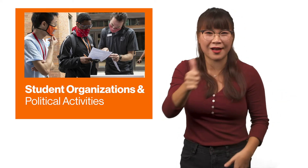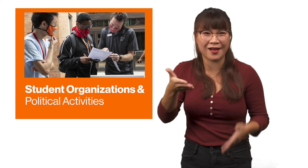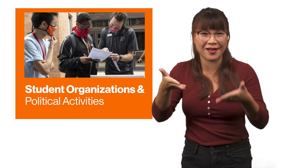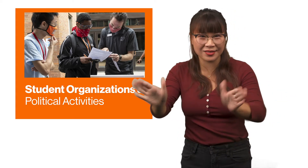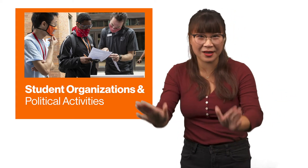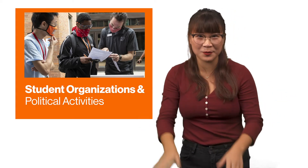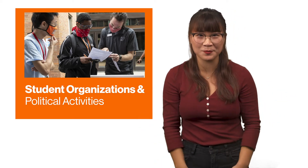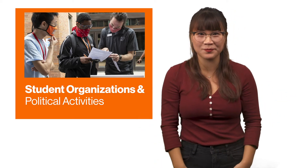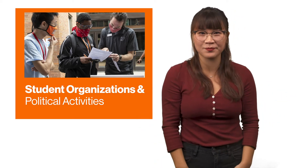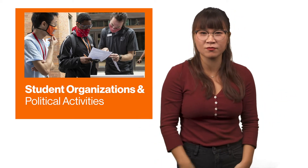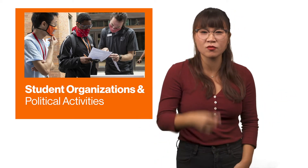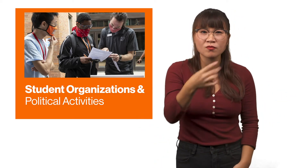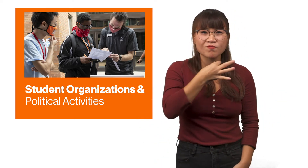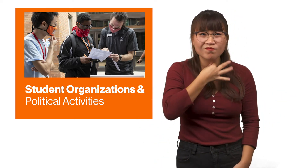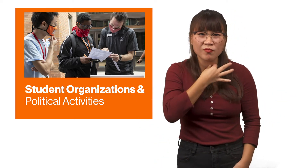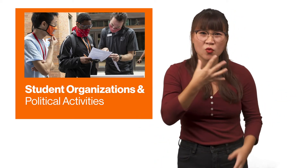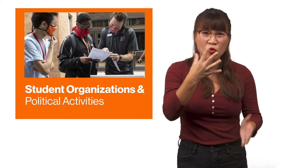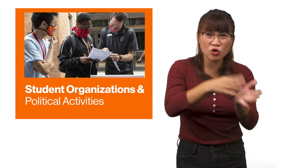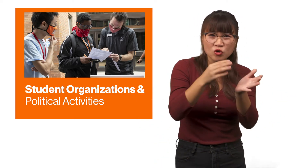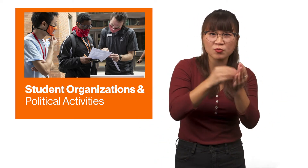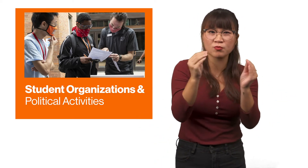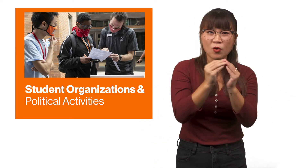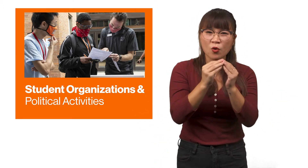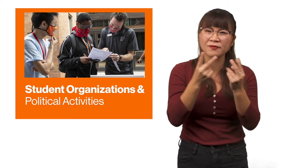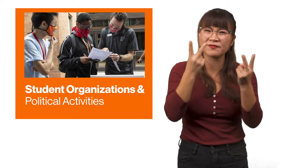be sure you know what is and is not allowed.